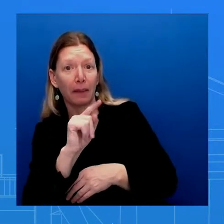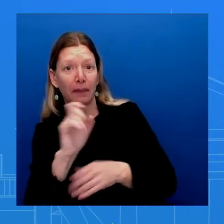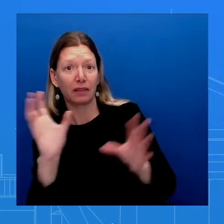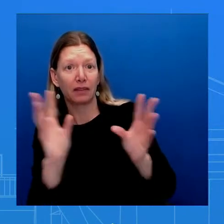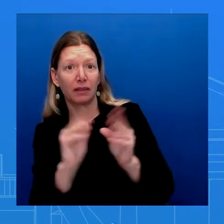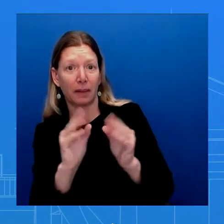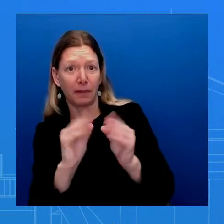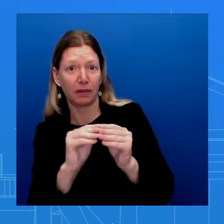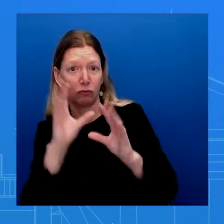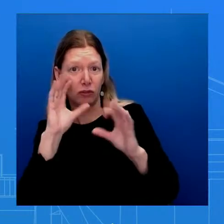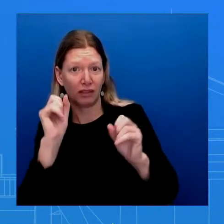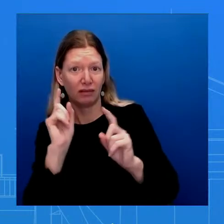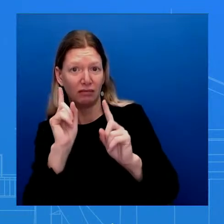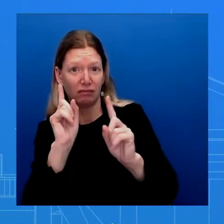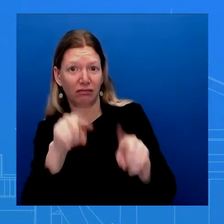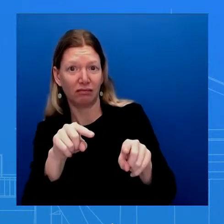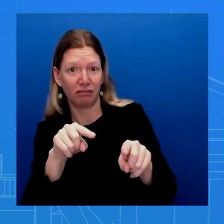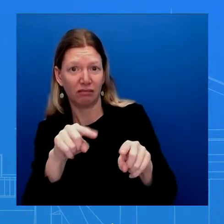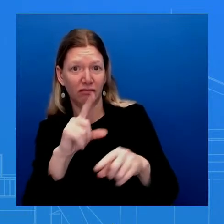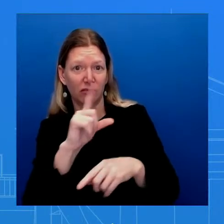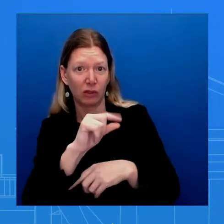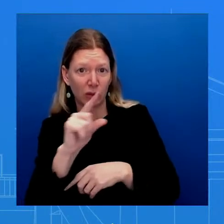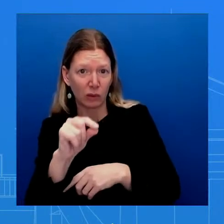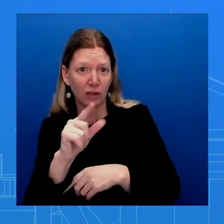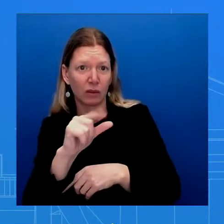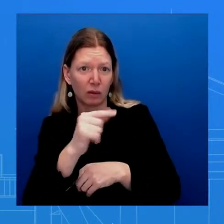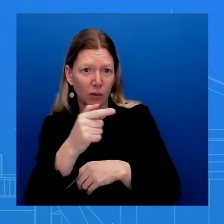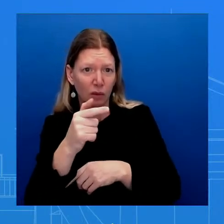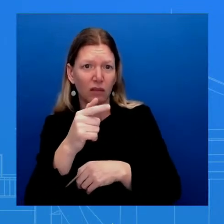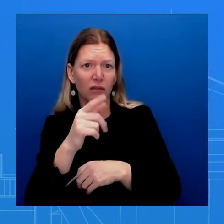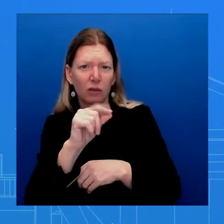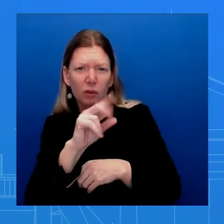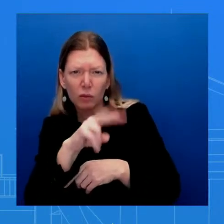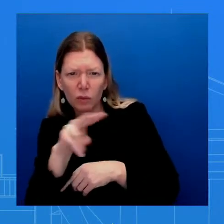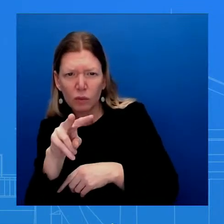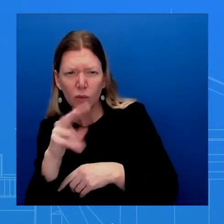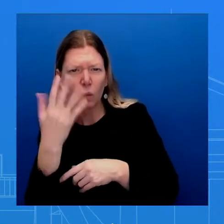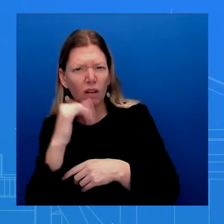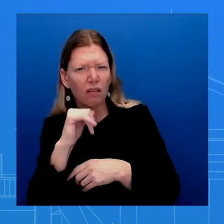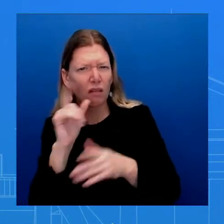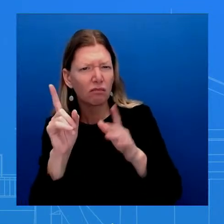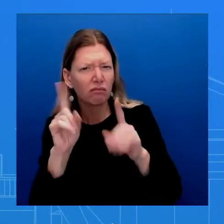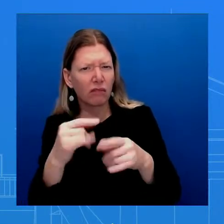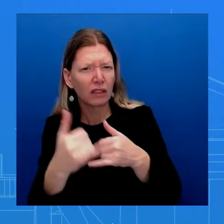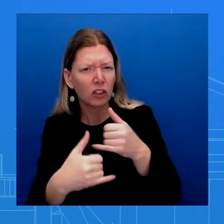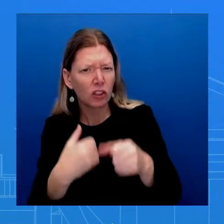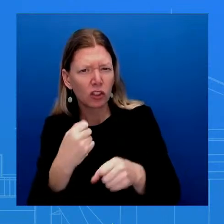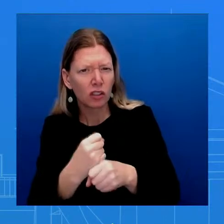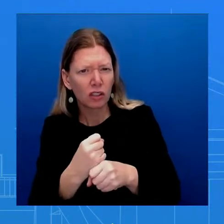will he be participating in some other form, like attending virtually? Ms. Jean-Pierre: So, don't have anything more to add